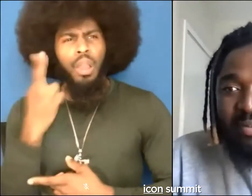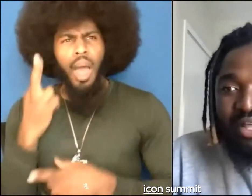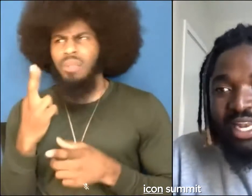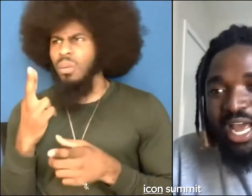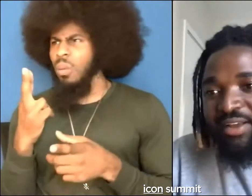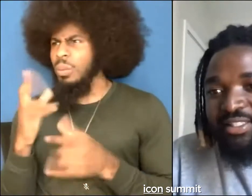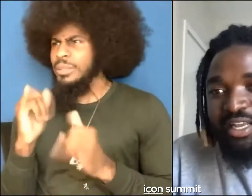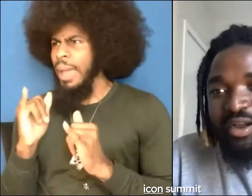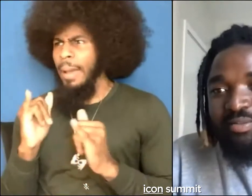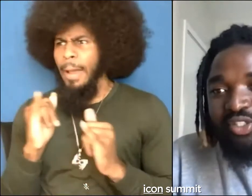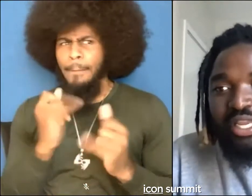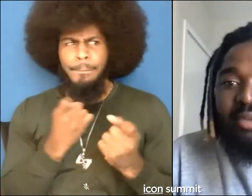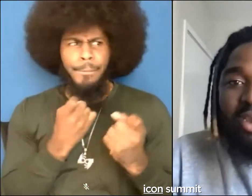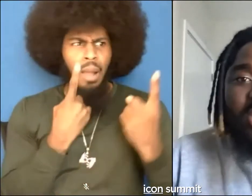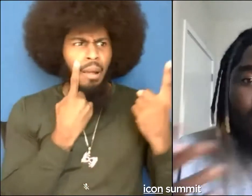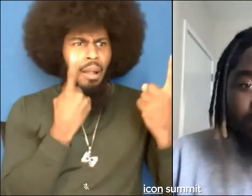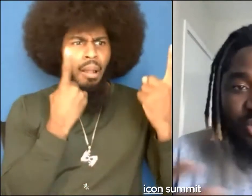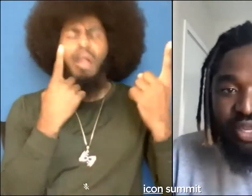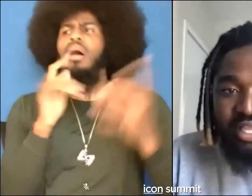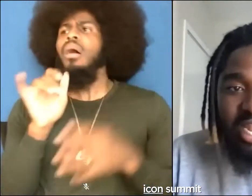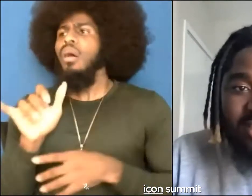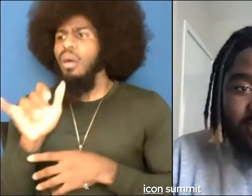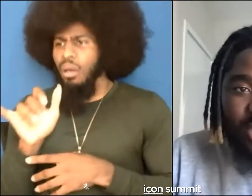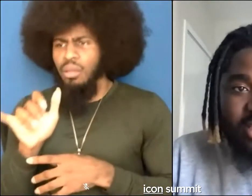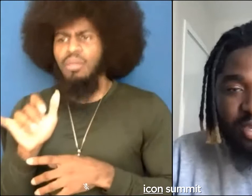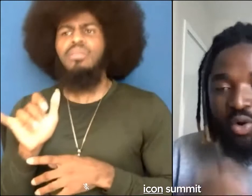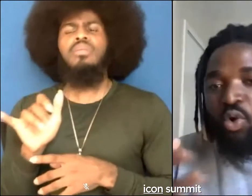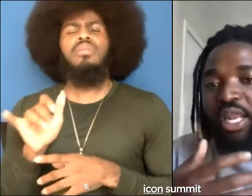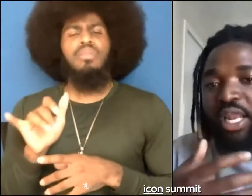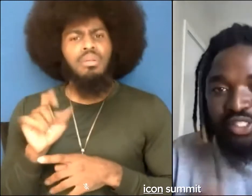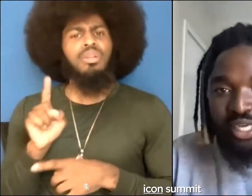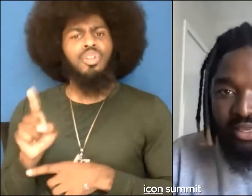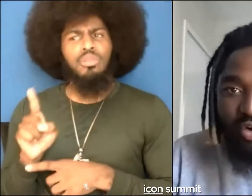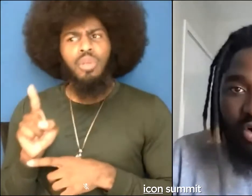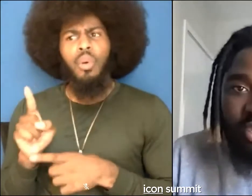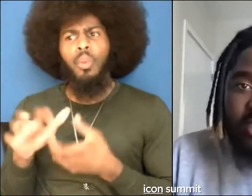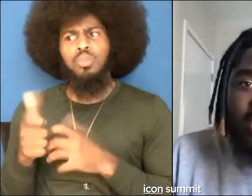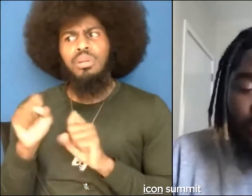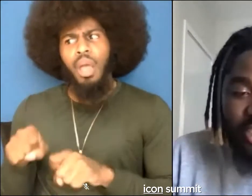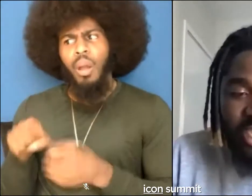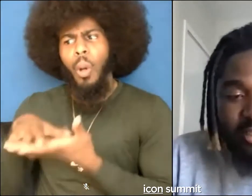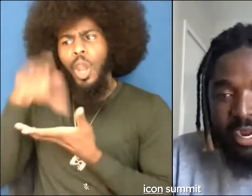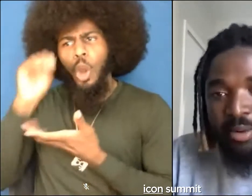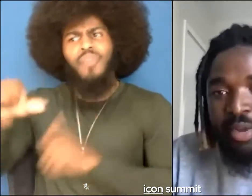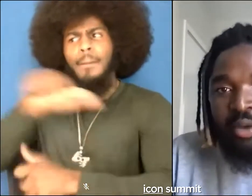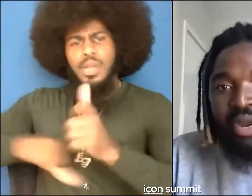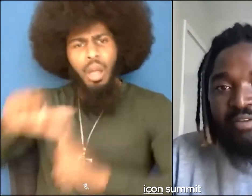me about their lives, to hear about what was going on in their lives in a way that we could all learn from each other and grow together.